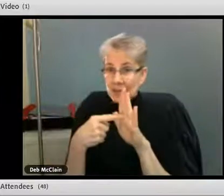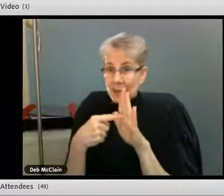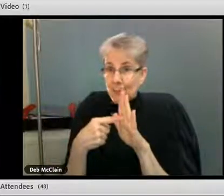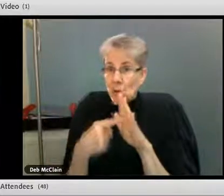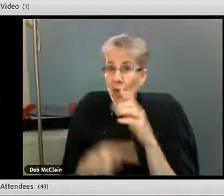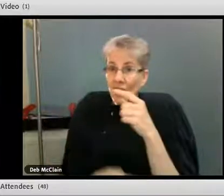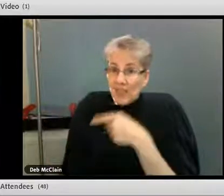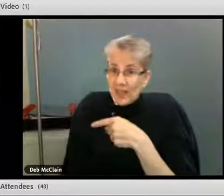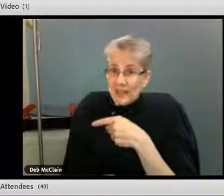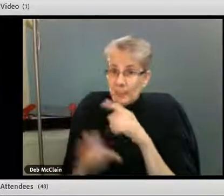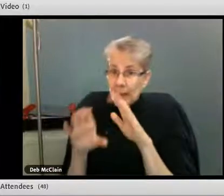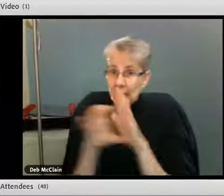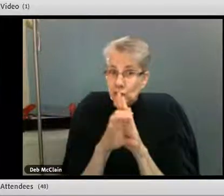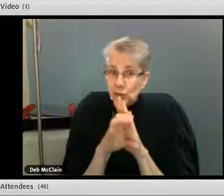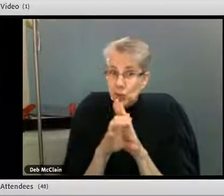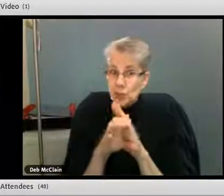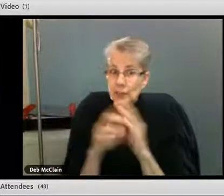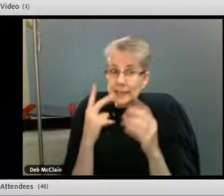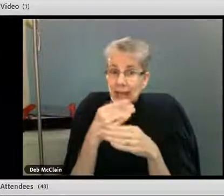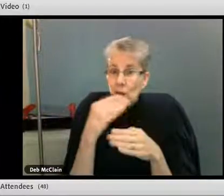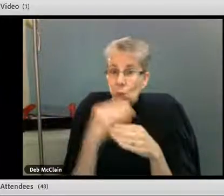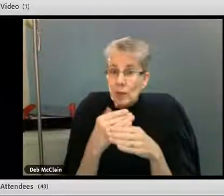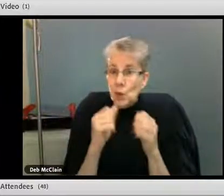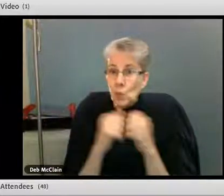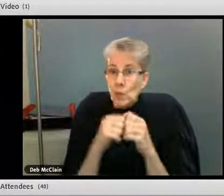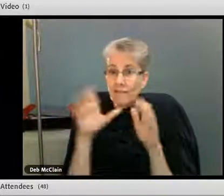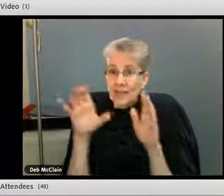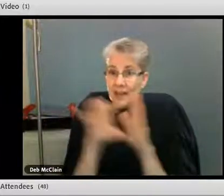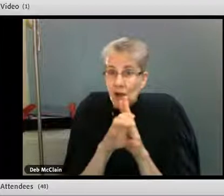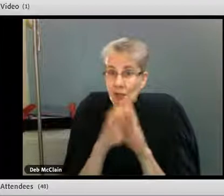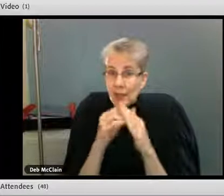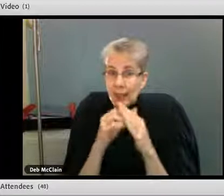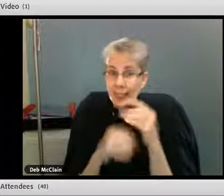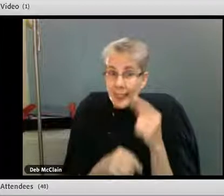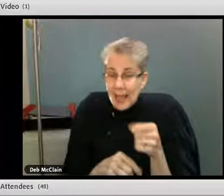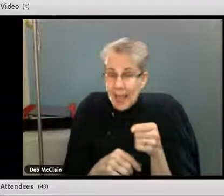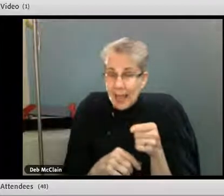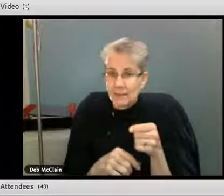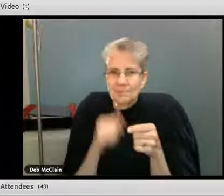with the photographer in there, and it just doesn't work. It creates some confusion.